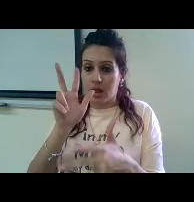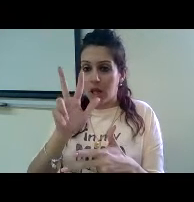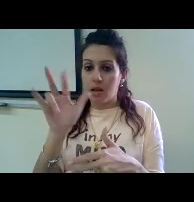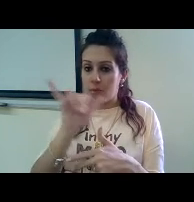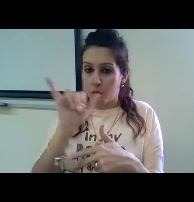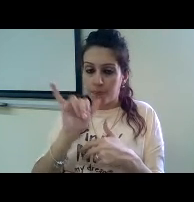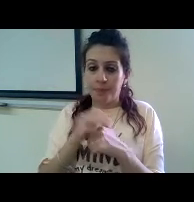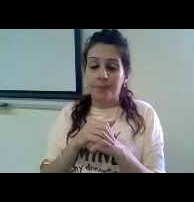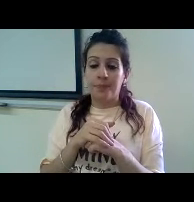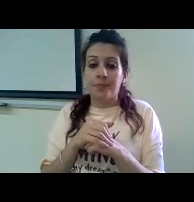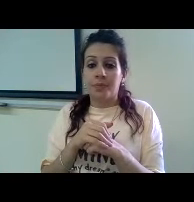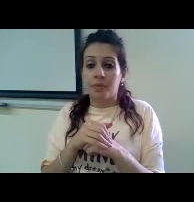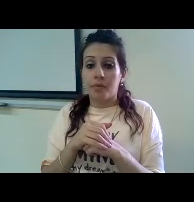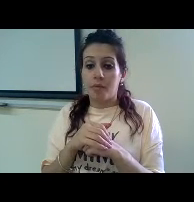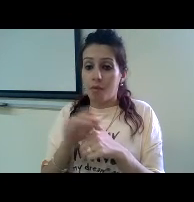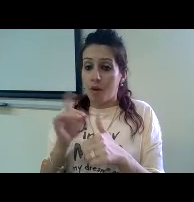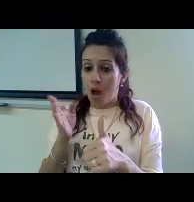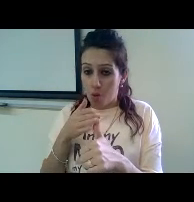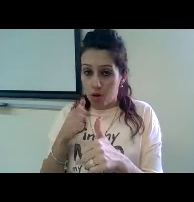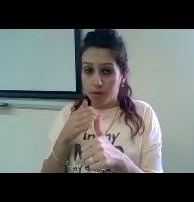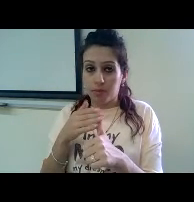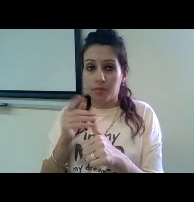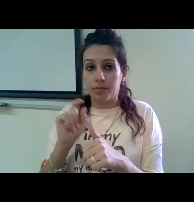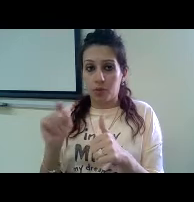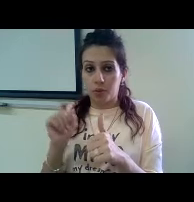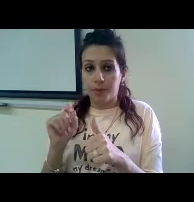But the way and the degrees of involvement are varied.